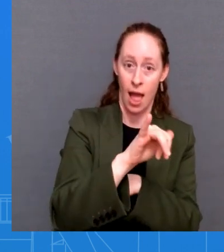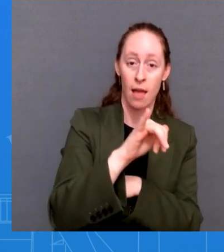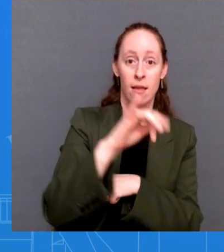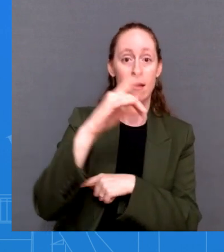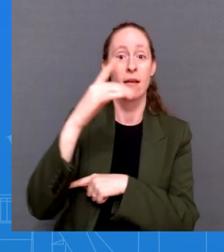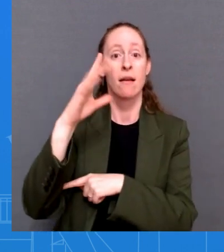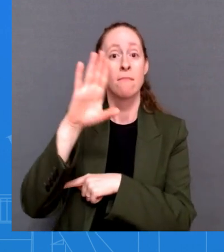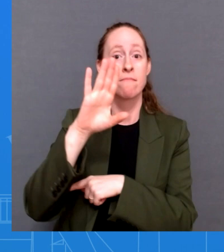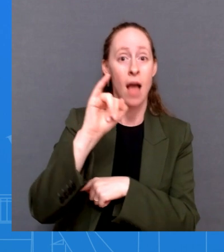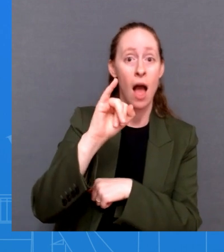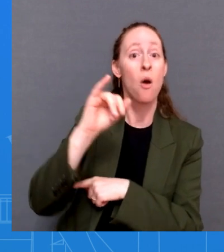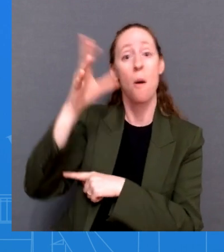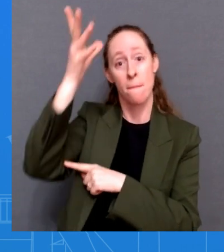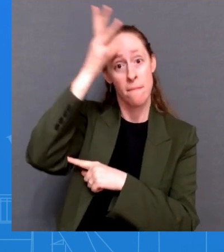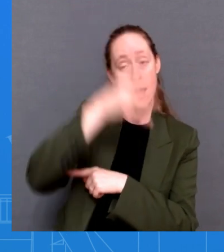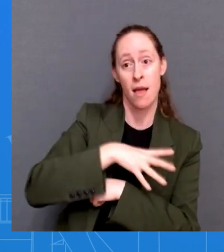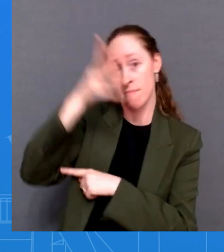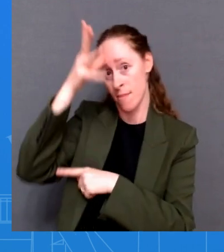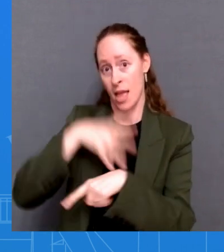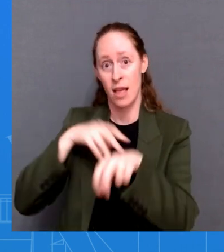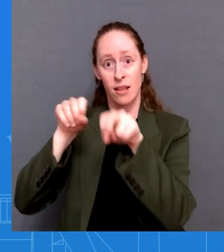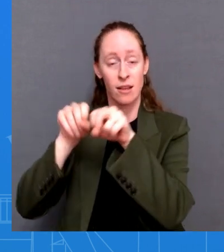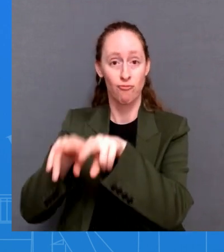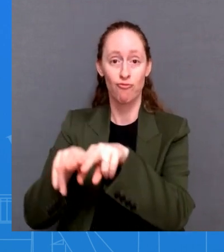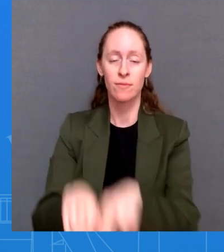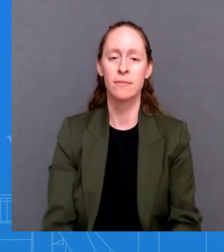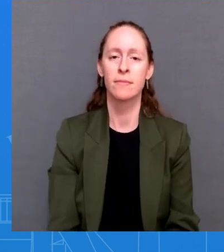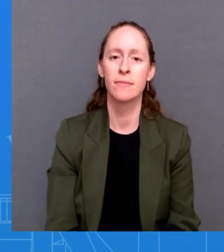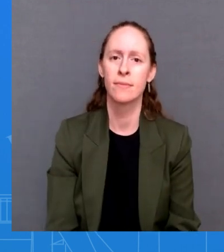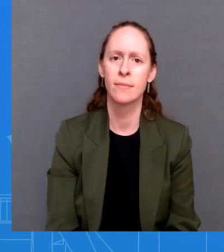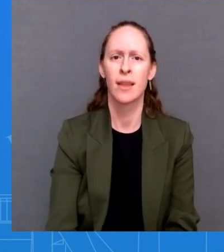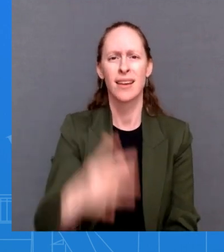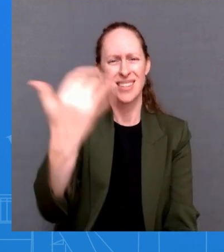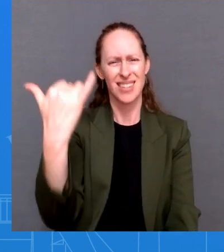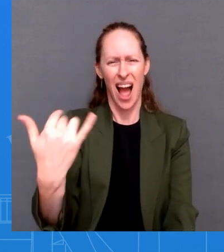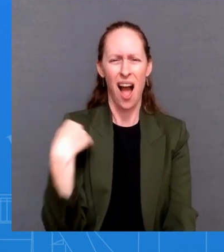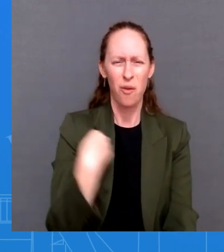to help reduce the risk of monkeypox. As we work to get vaccination and testing to scale,